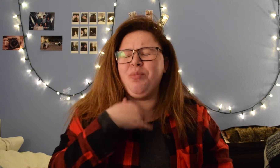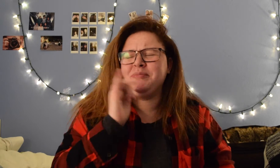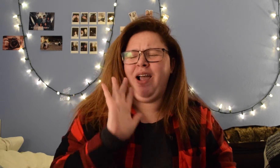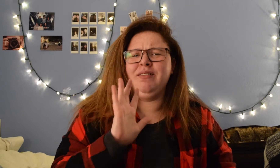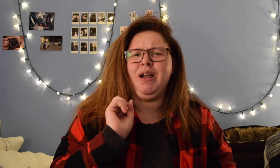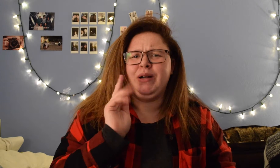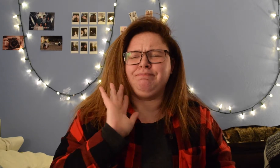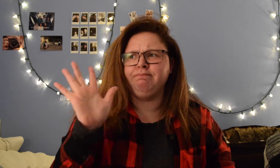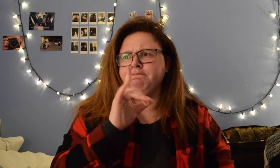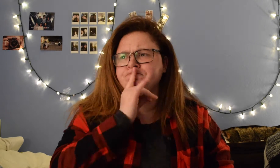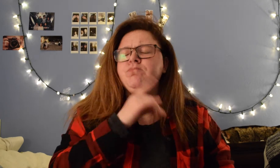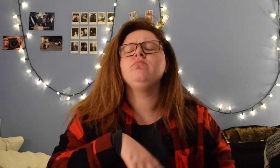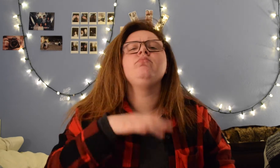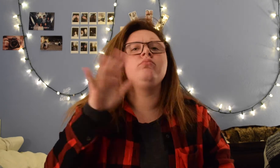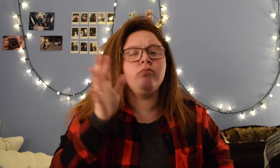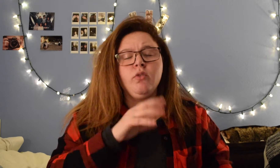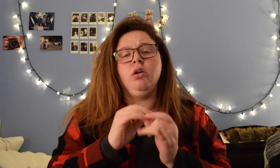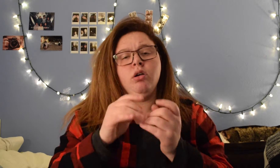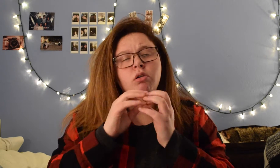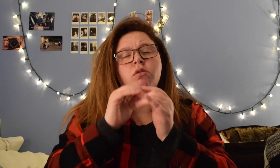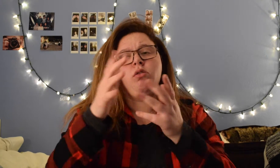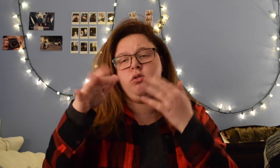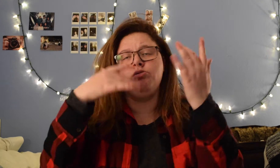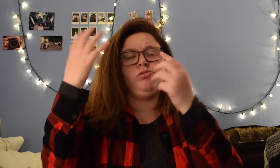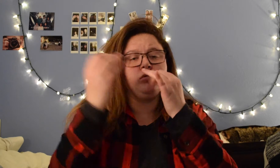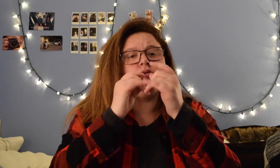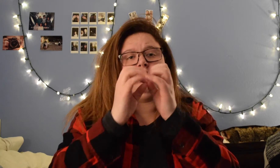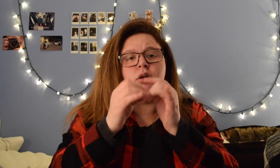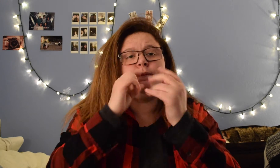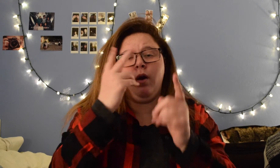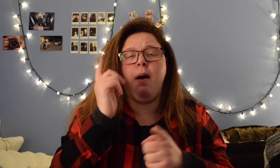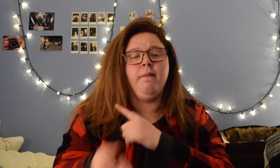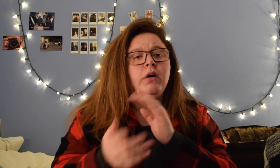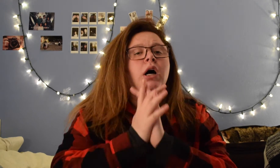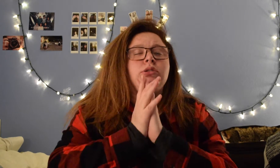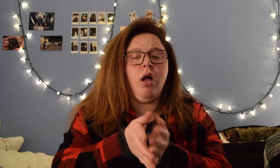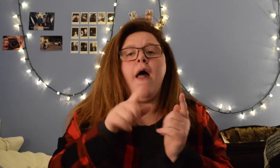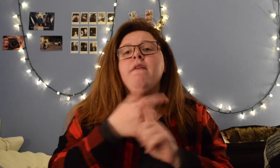I was like okay whatever. I was just so over it. We were still trying to figure out the problem for a few minutes